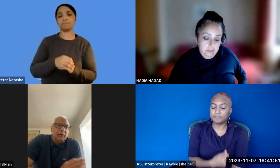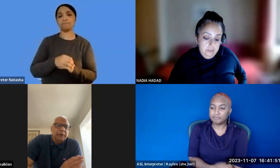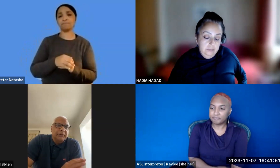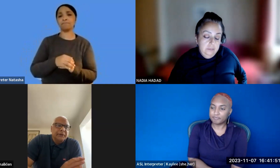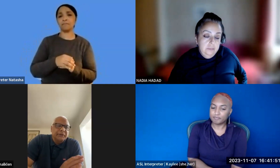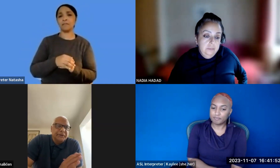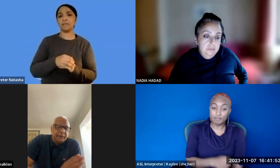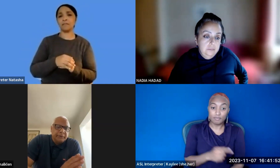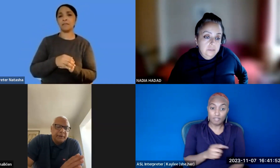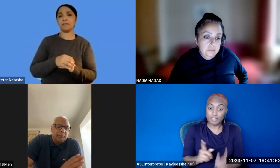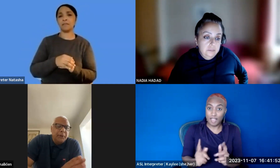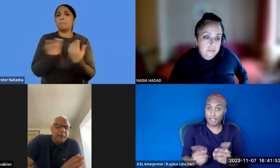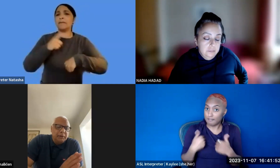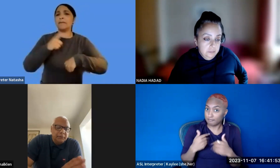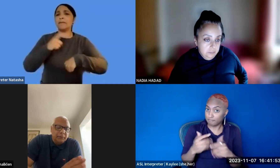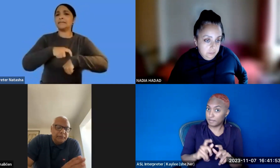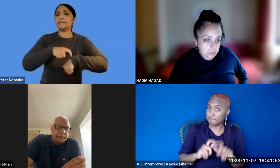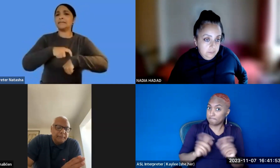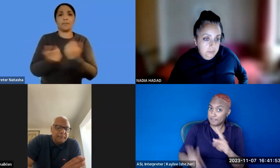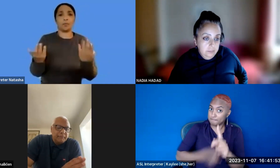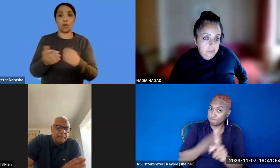priorities are set somewhere in the North,